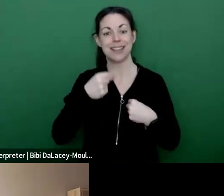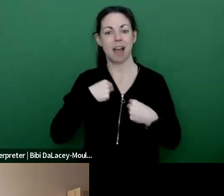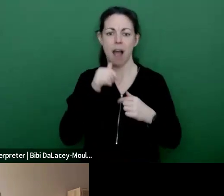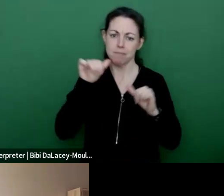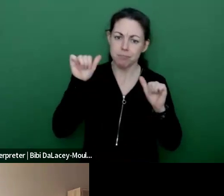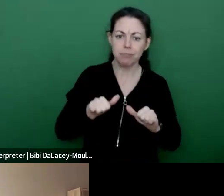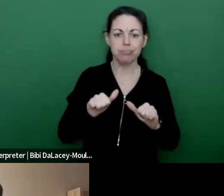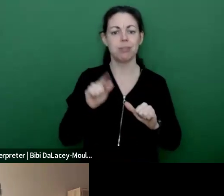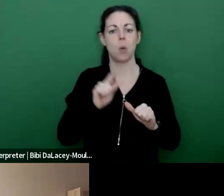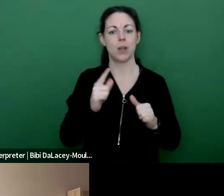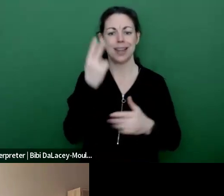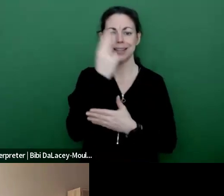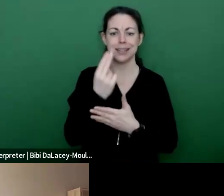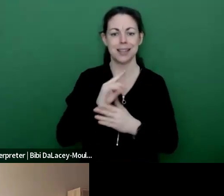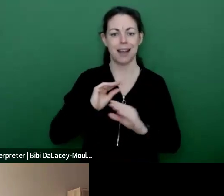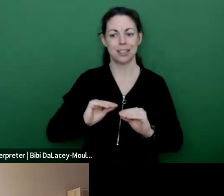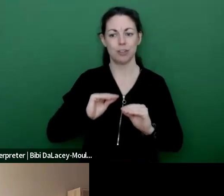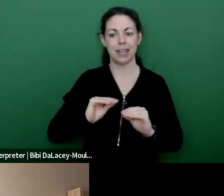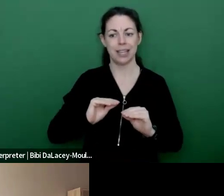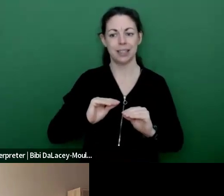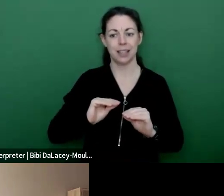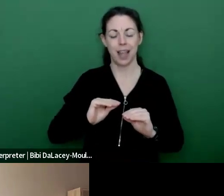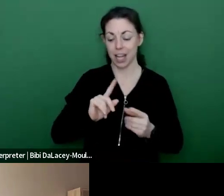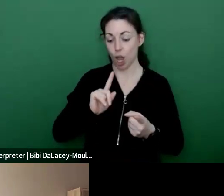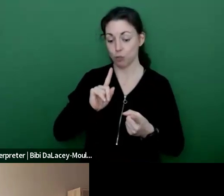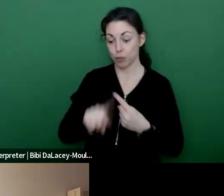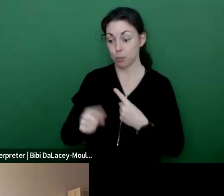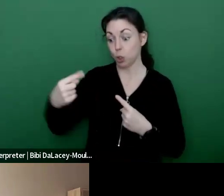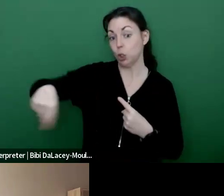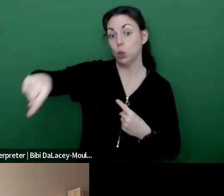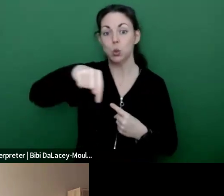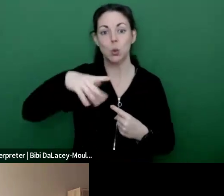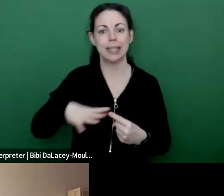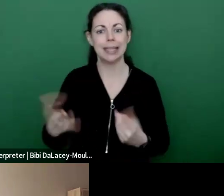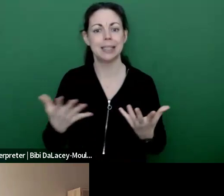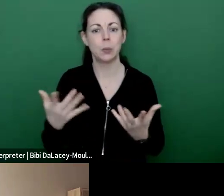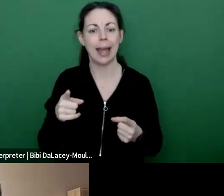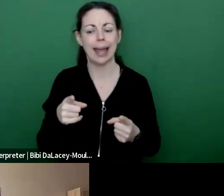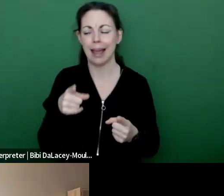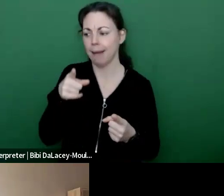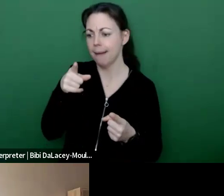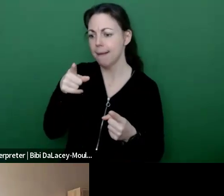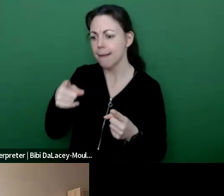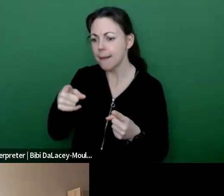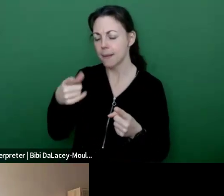responding almost prescriptively to the needs that emerge and looking at, okay, what sort of training might be